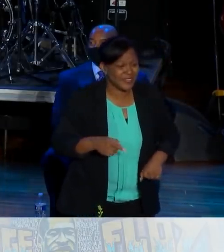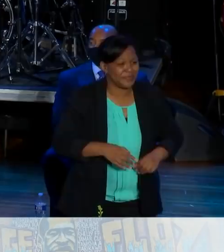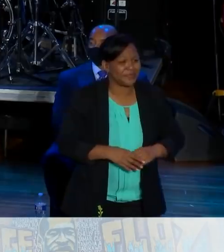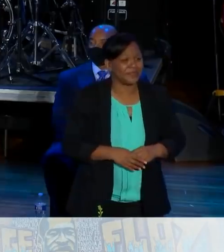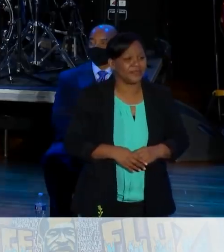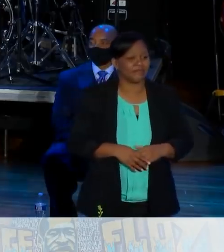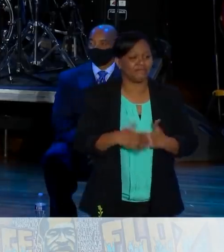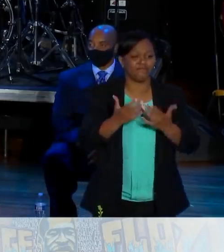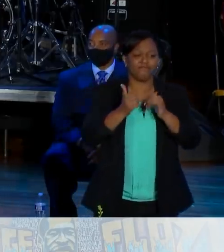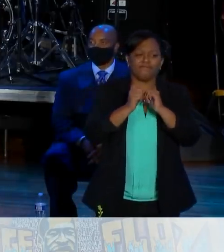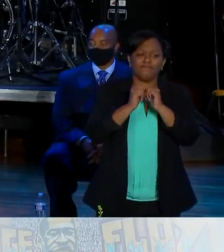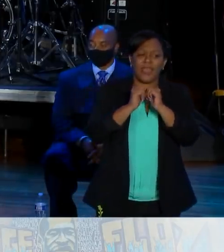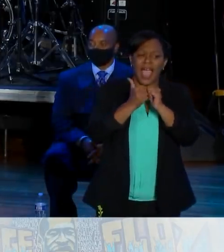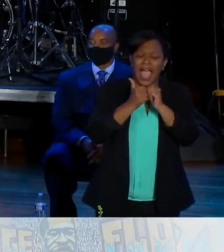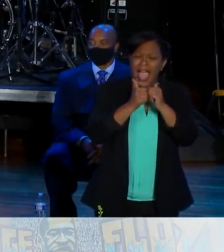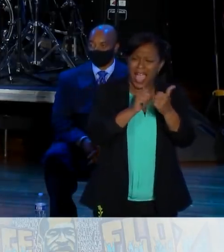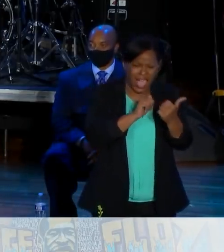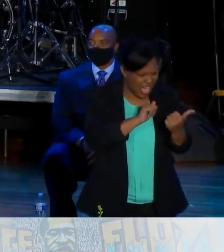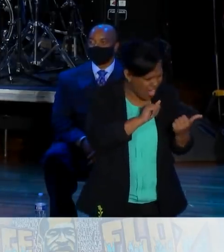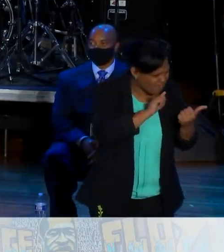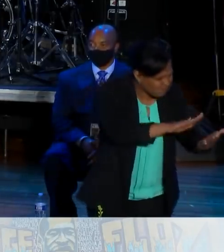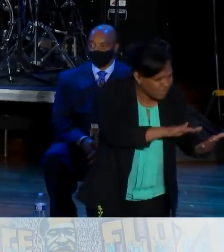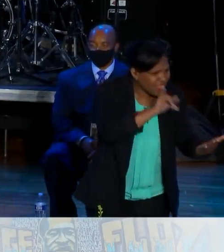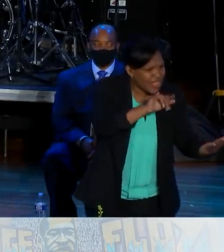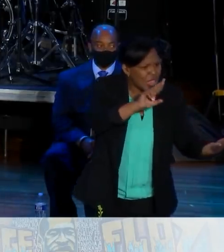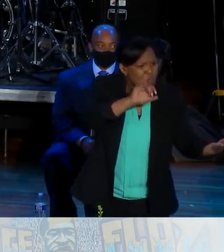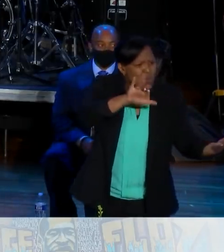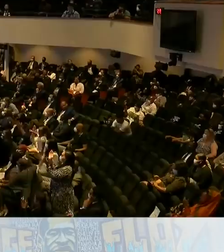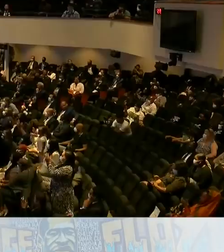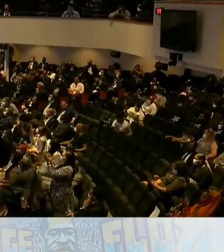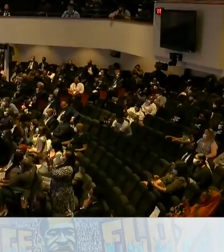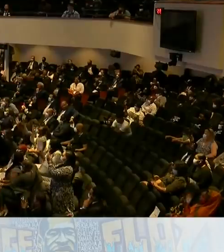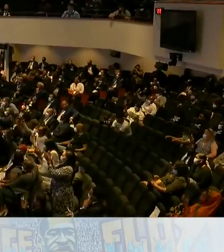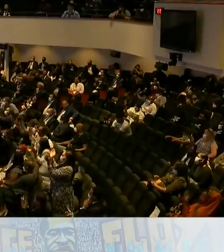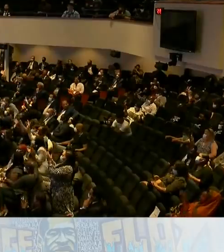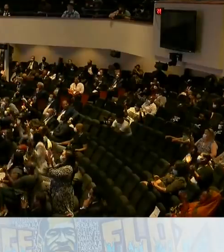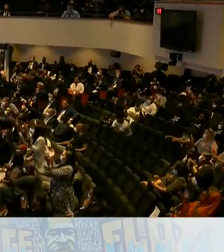MEAL. SO, I LEARNED ONE OF THE WAYS